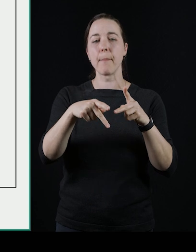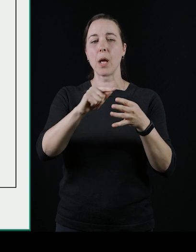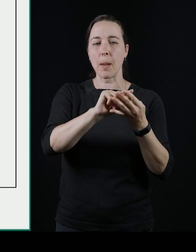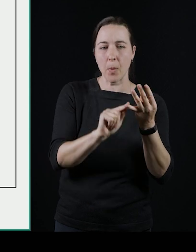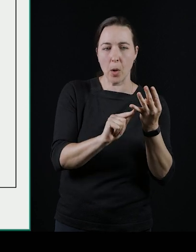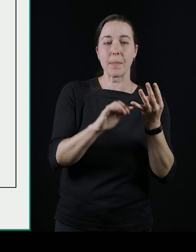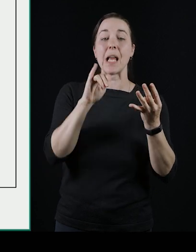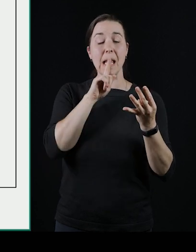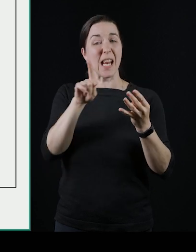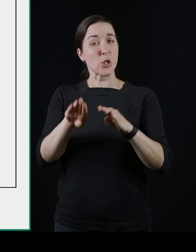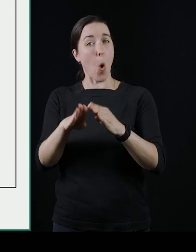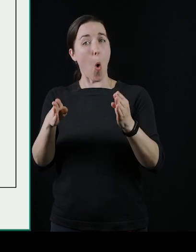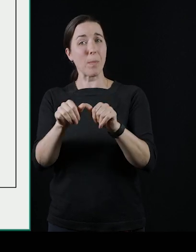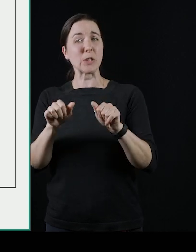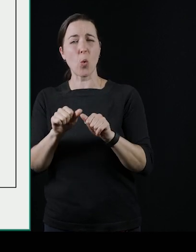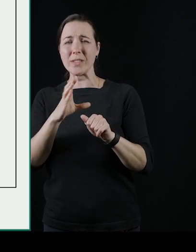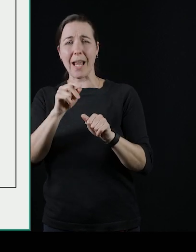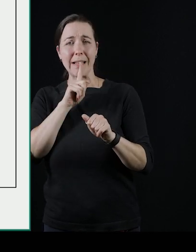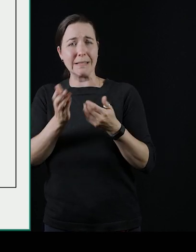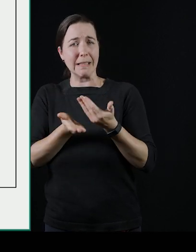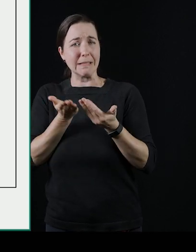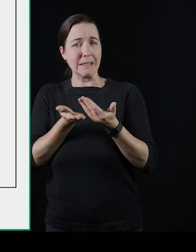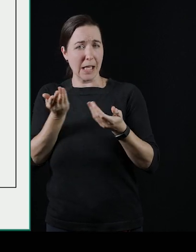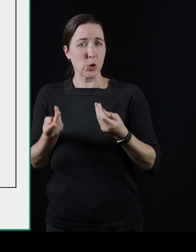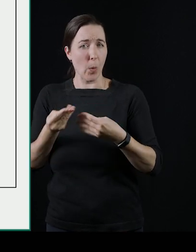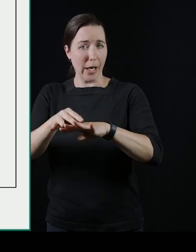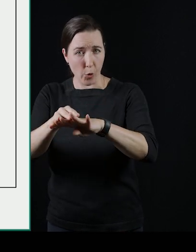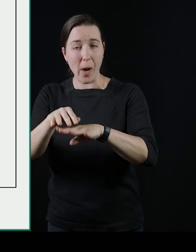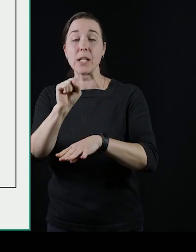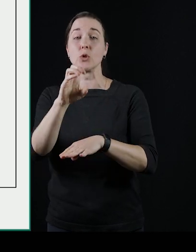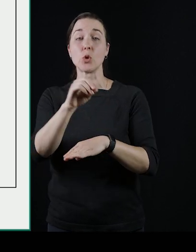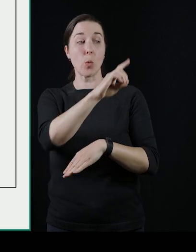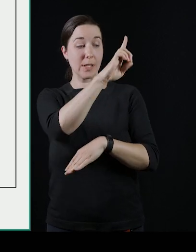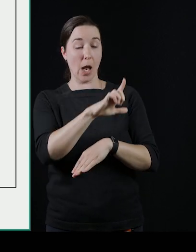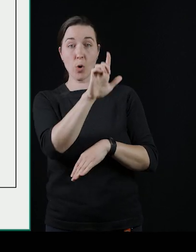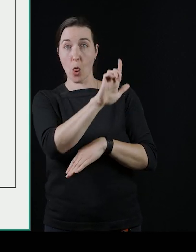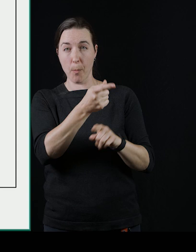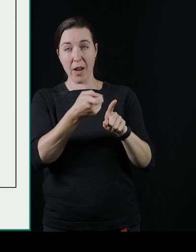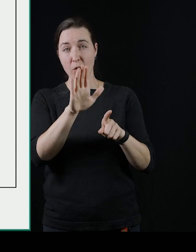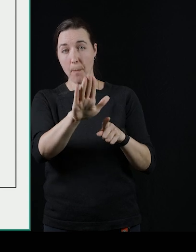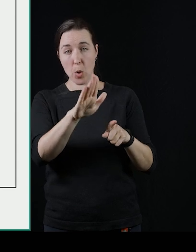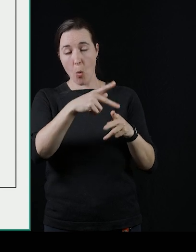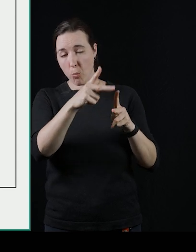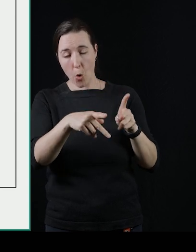It's open source and it's very easy to integrate. So if you download the library from your programming language of choice,